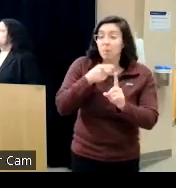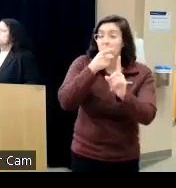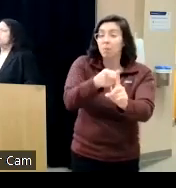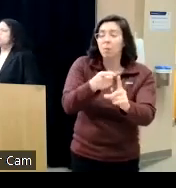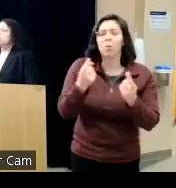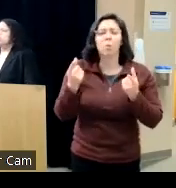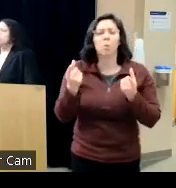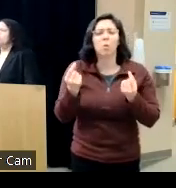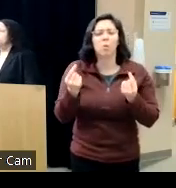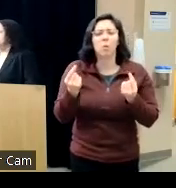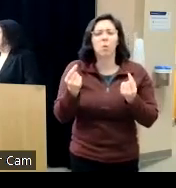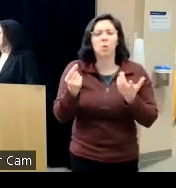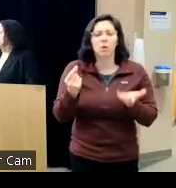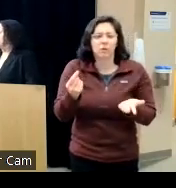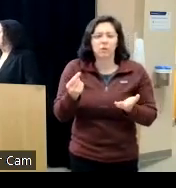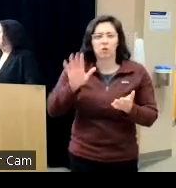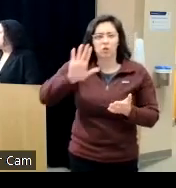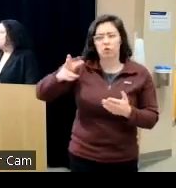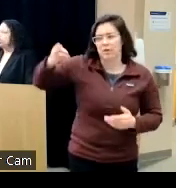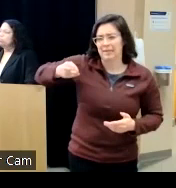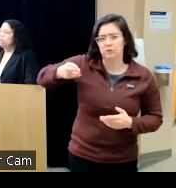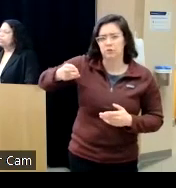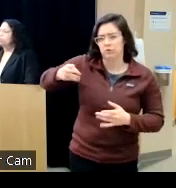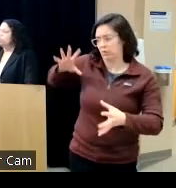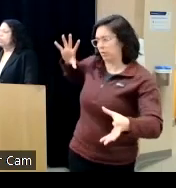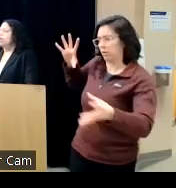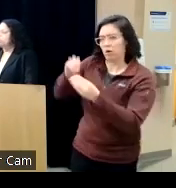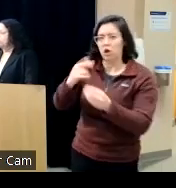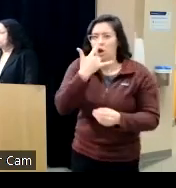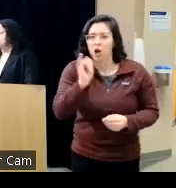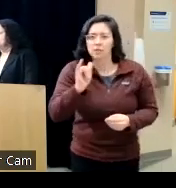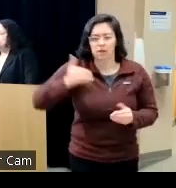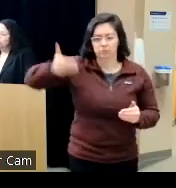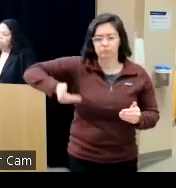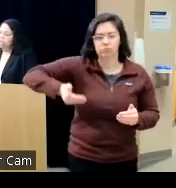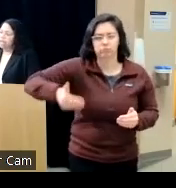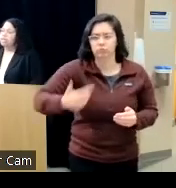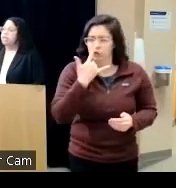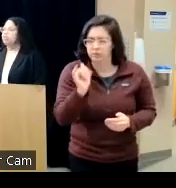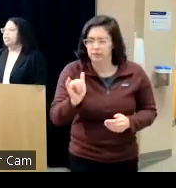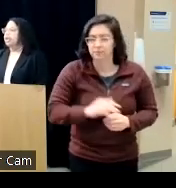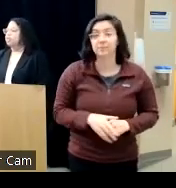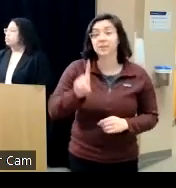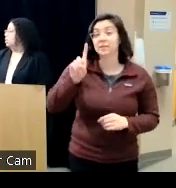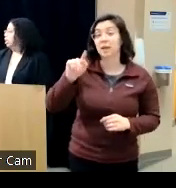does this offense history look like at multiple time points well the data set only allowed us